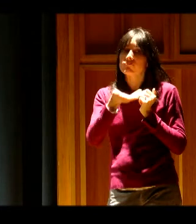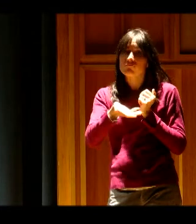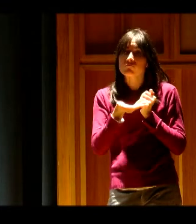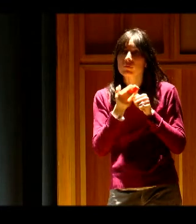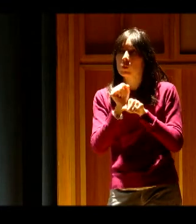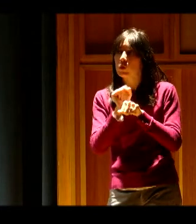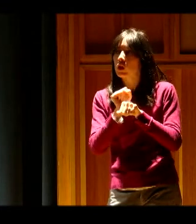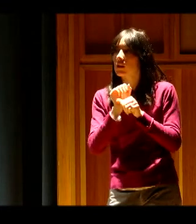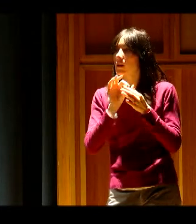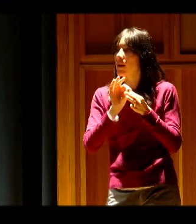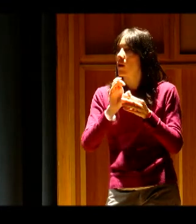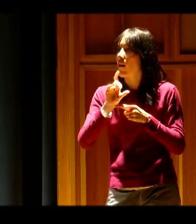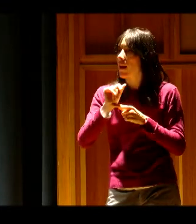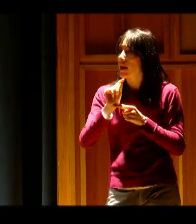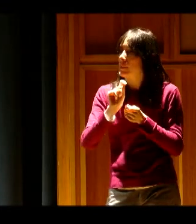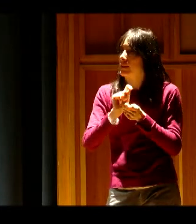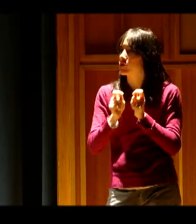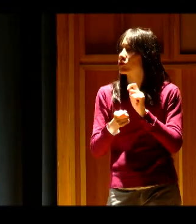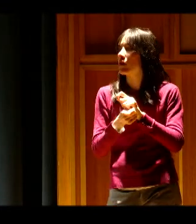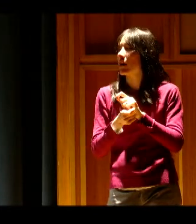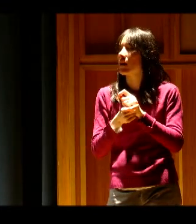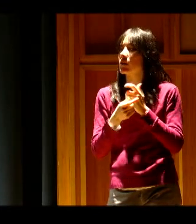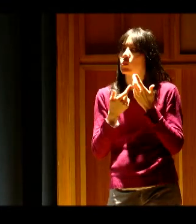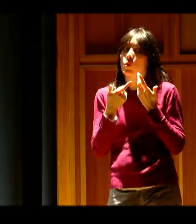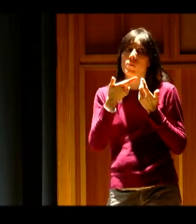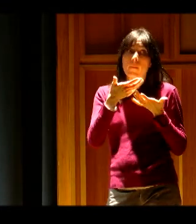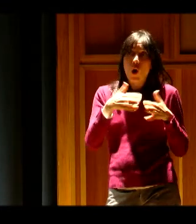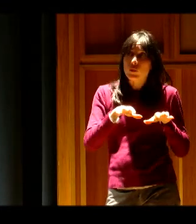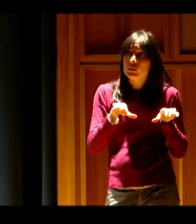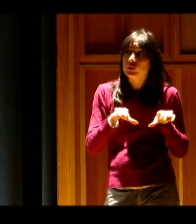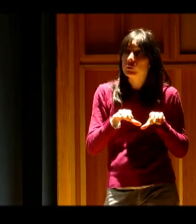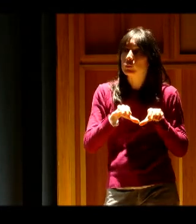to celebrate the work that they were doing in their organizations.